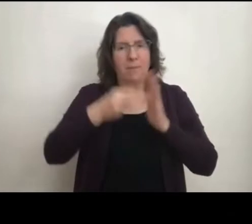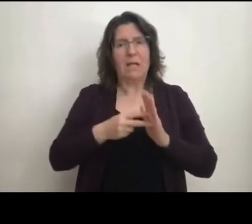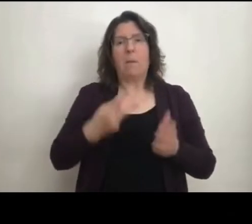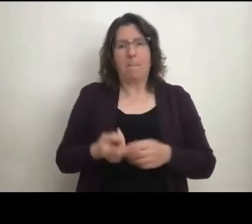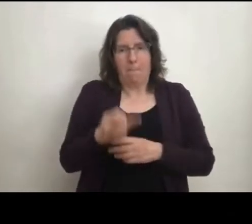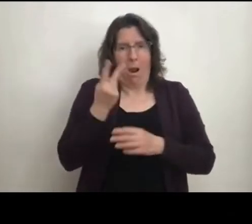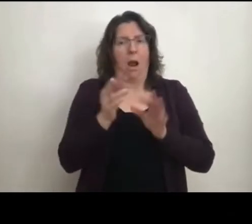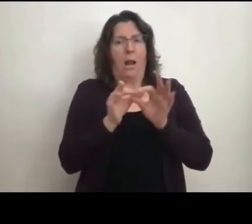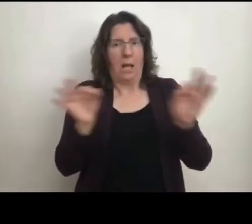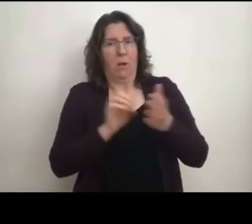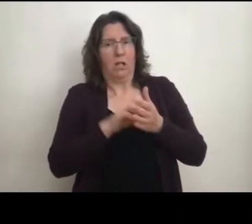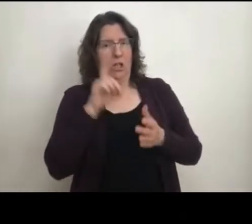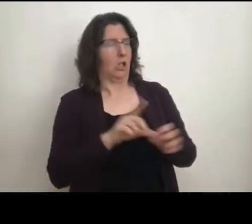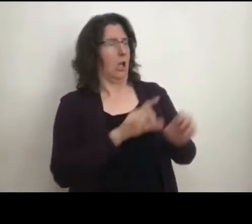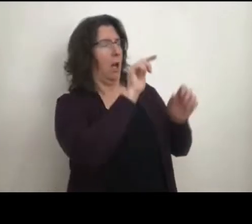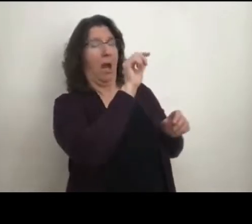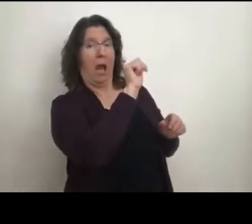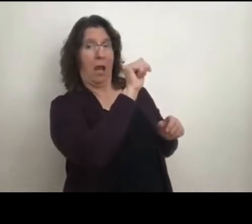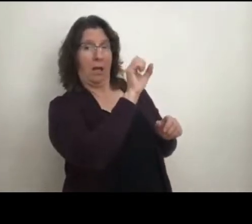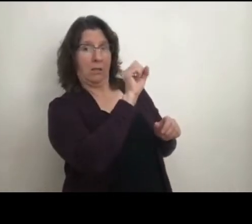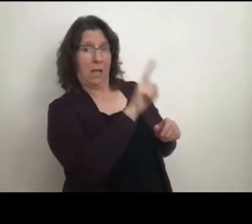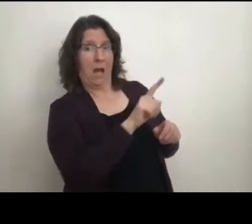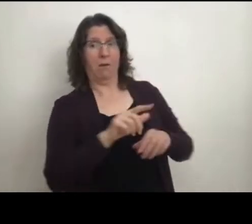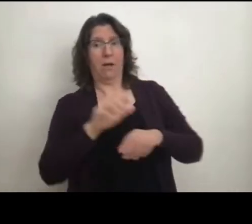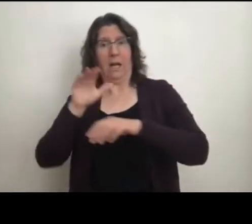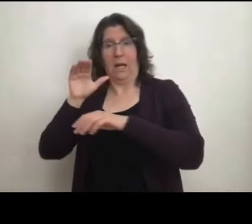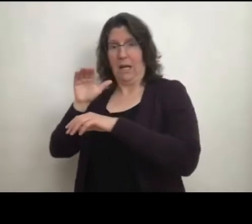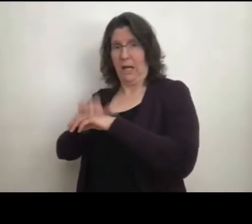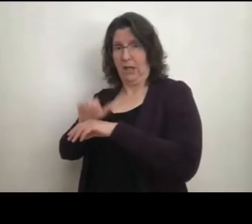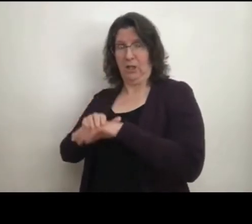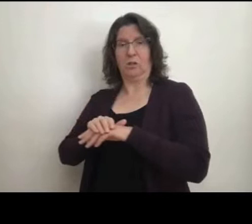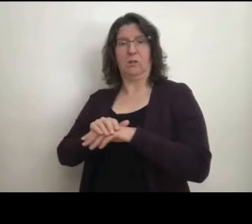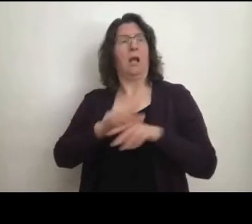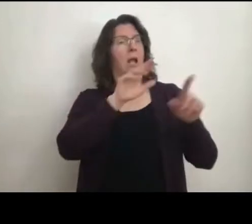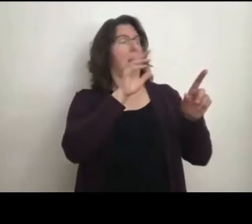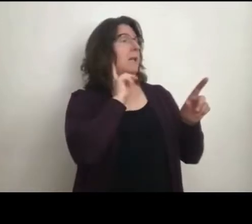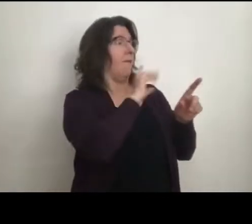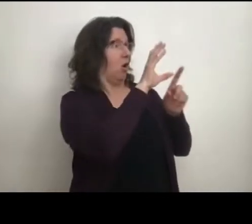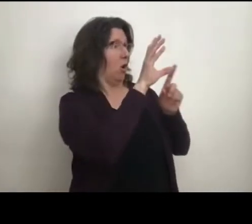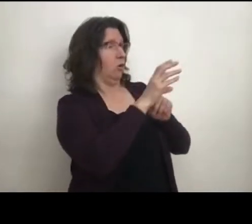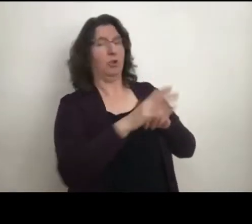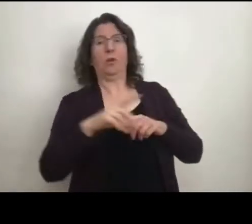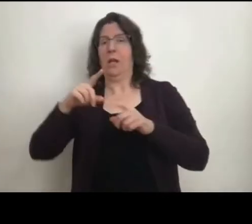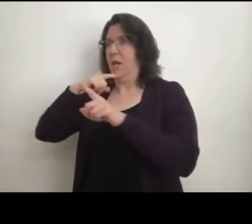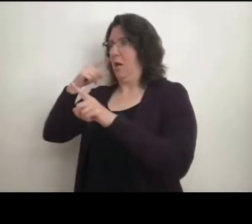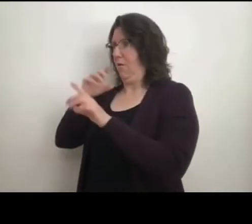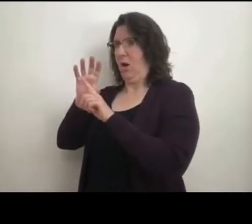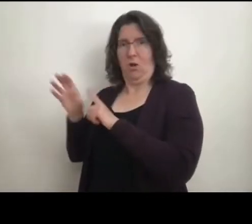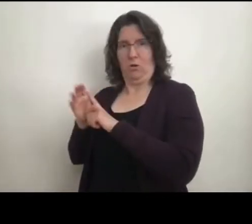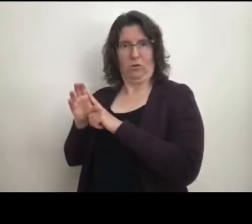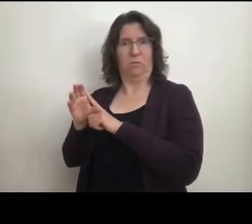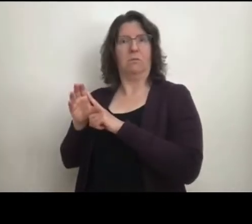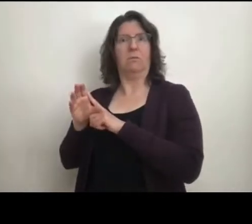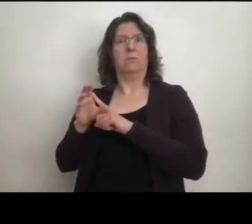For deaf education this means bilingual or dual language programming in English and ASL.